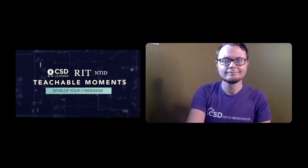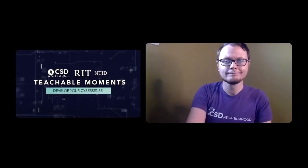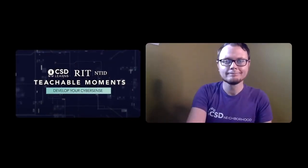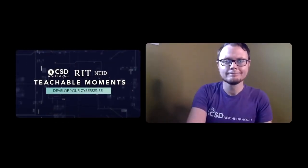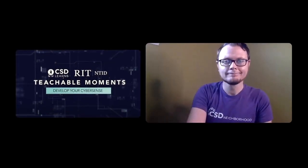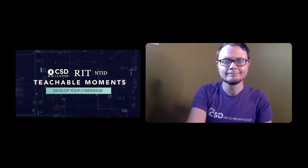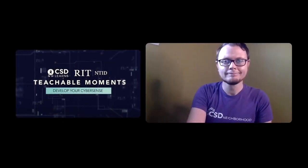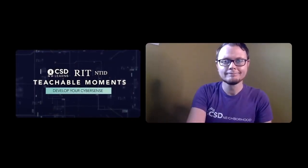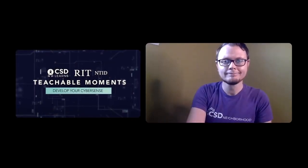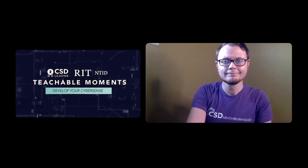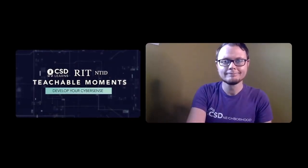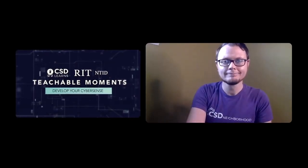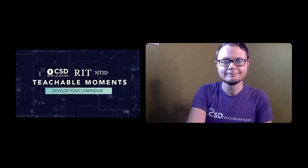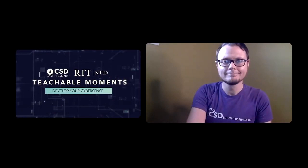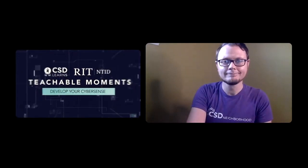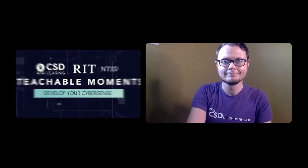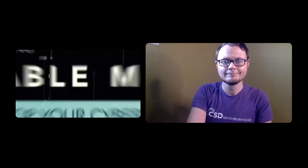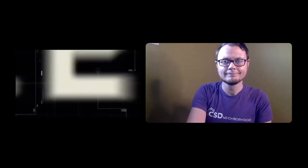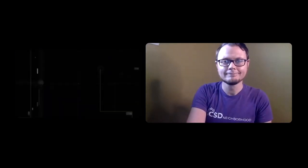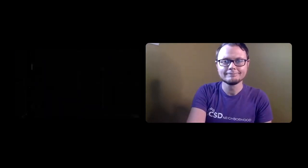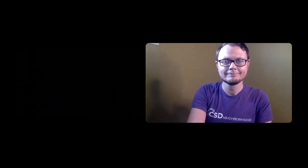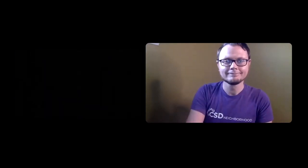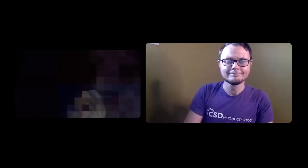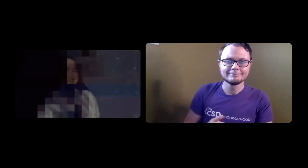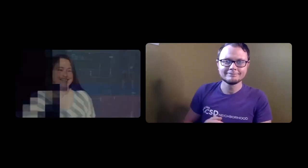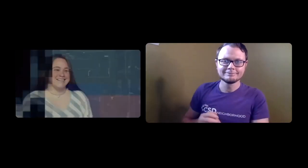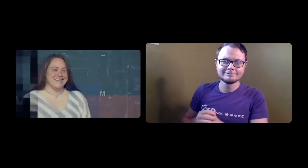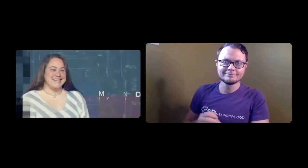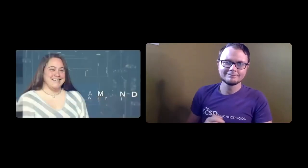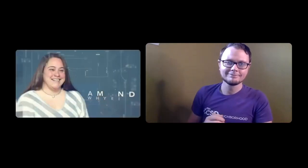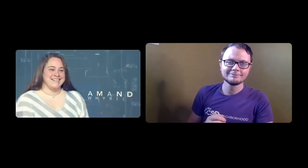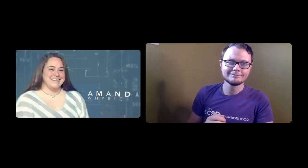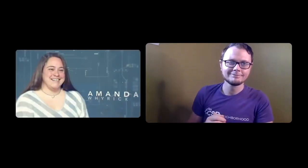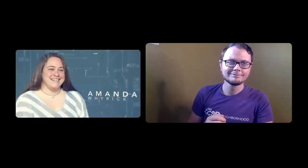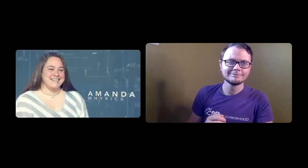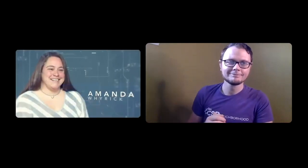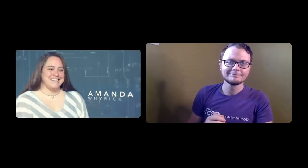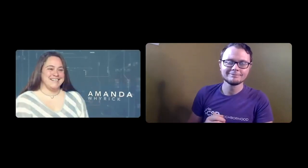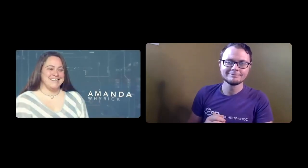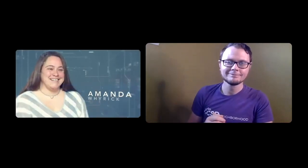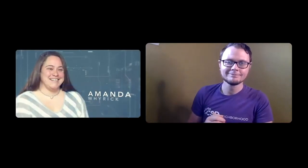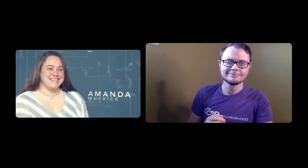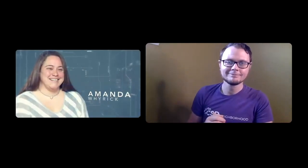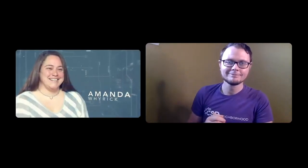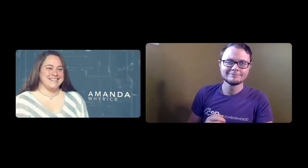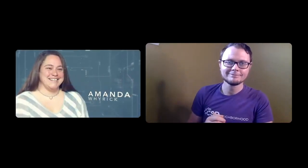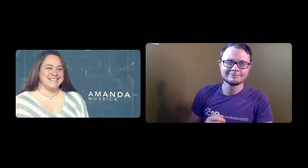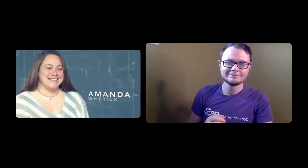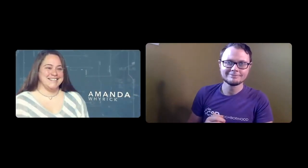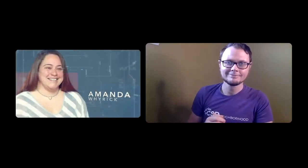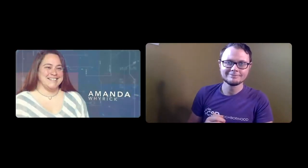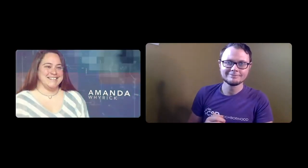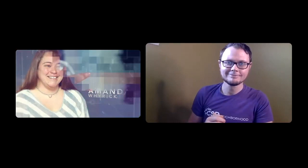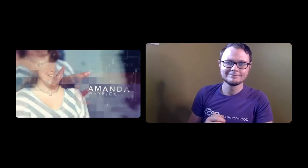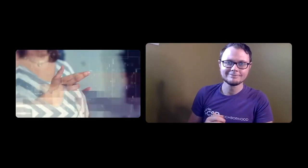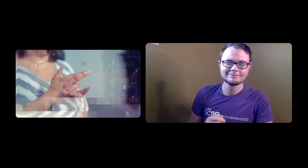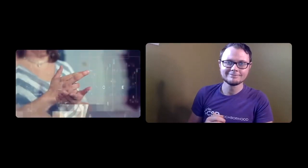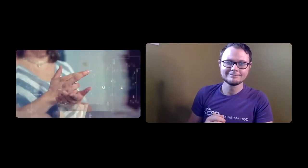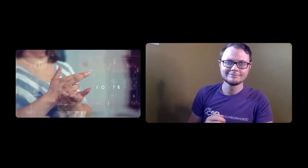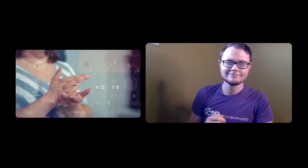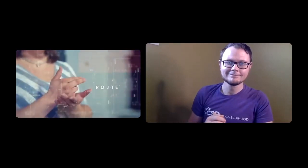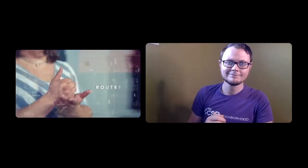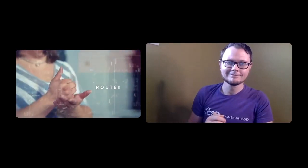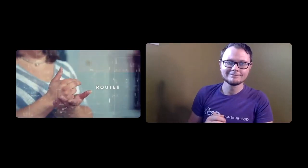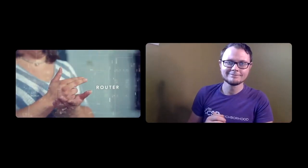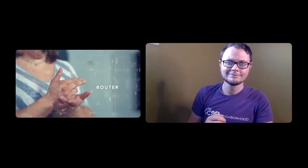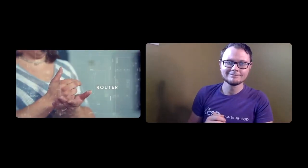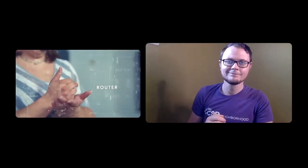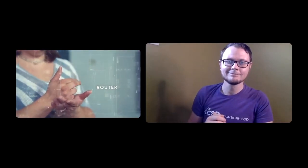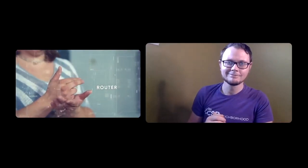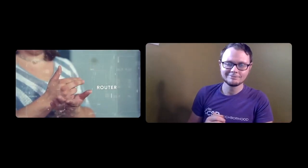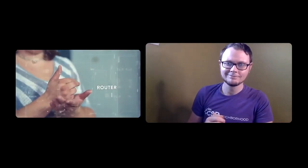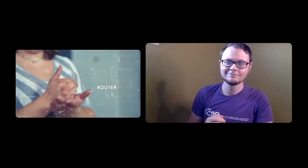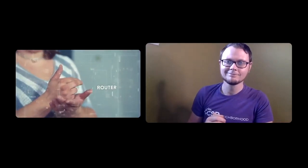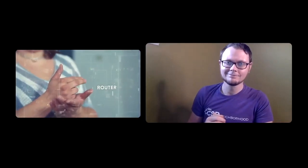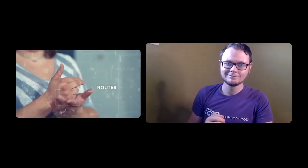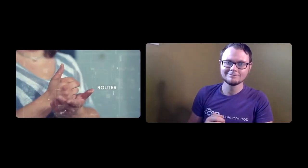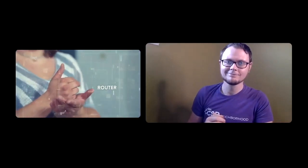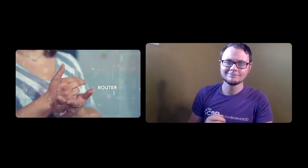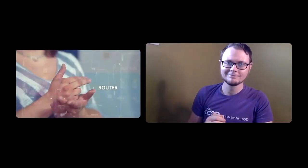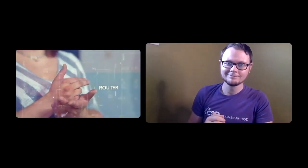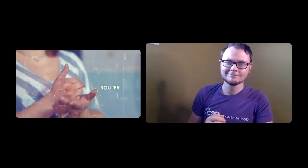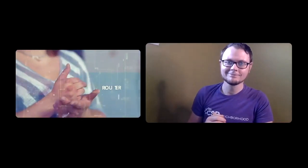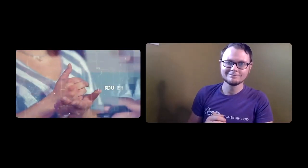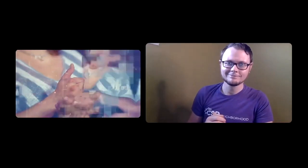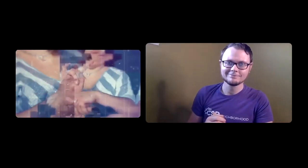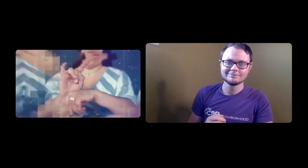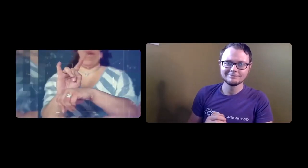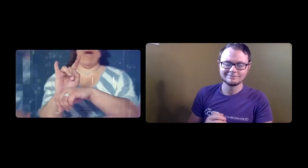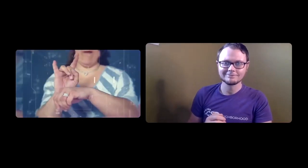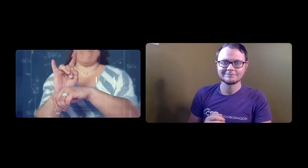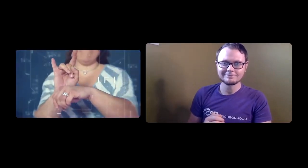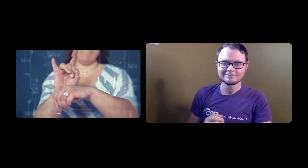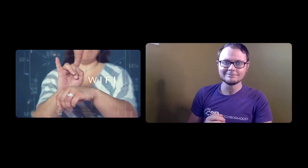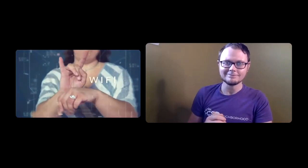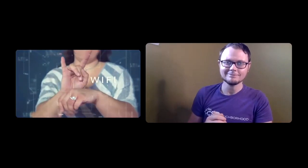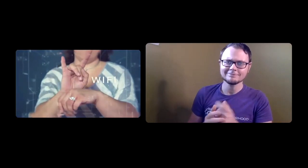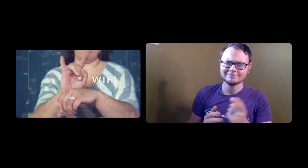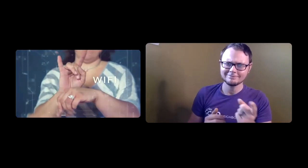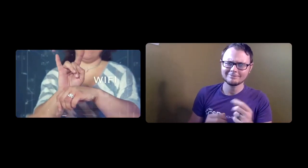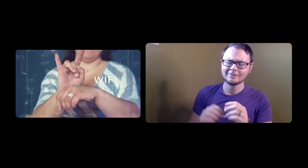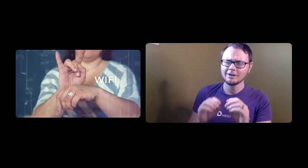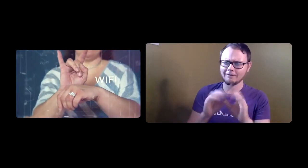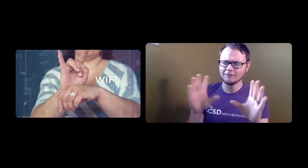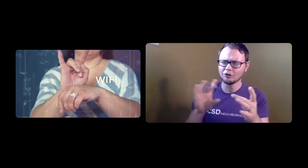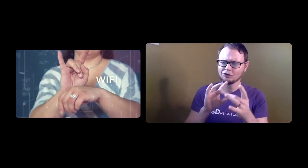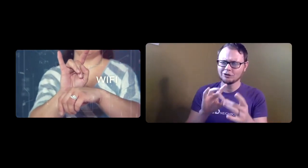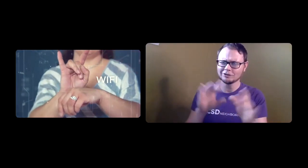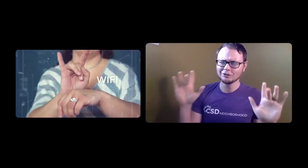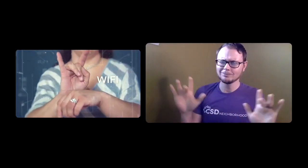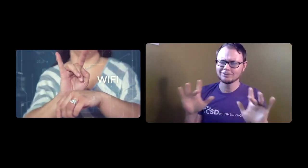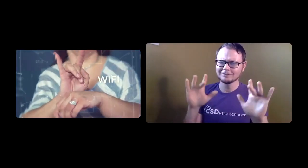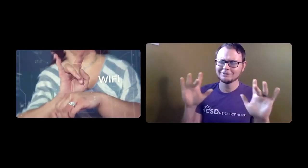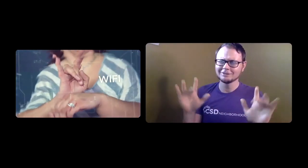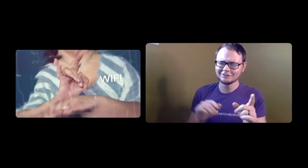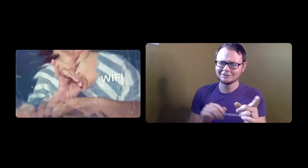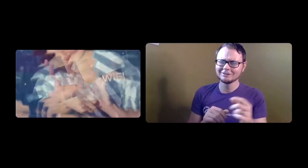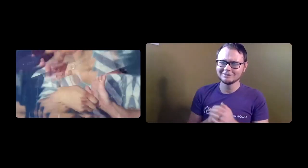This is an example of one introduction that we have in our curriculum.